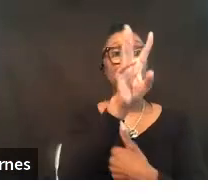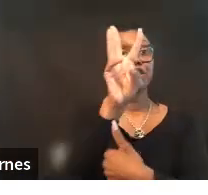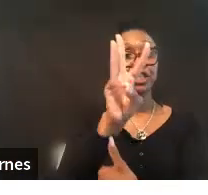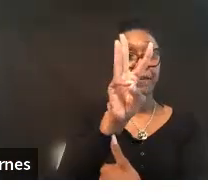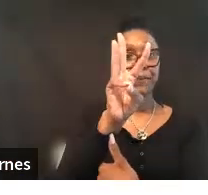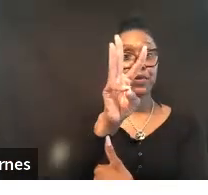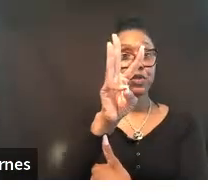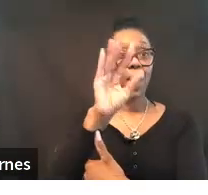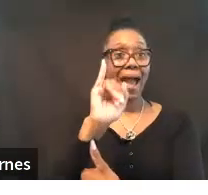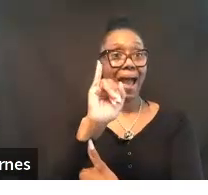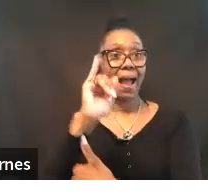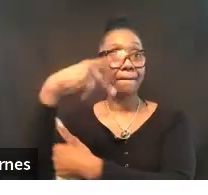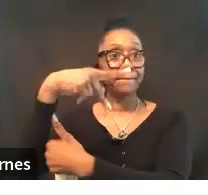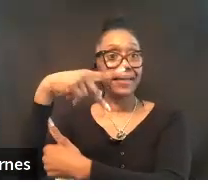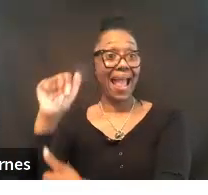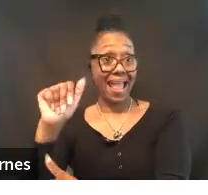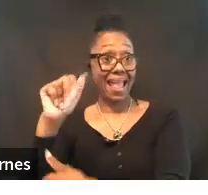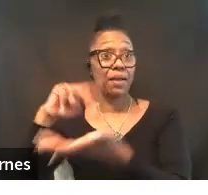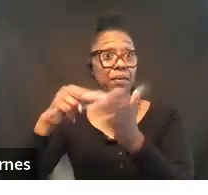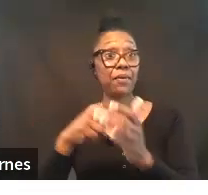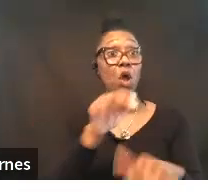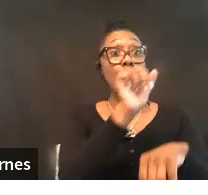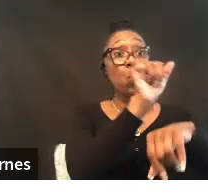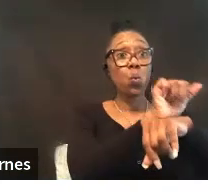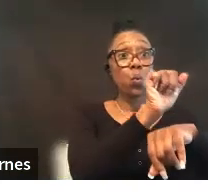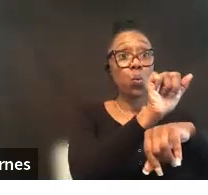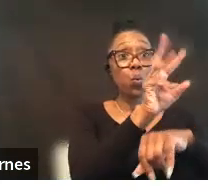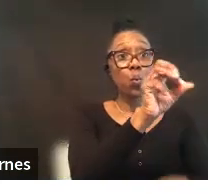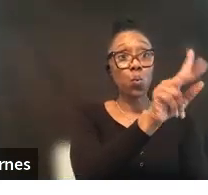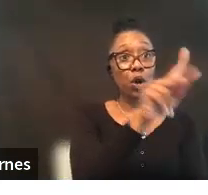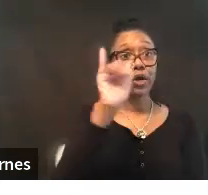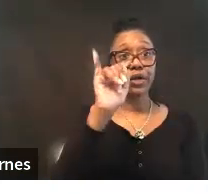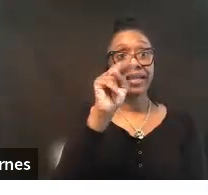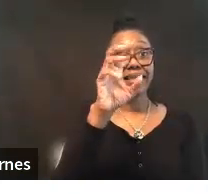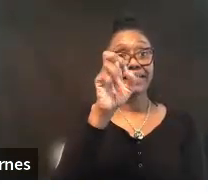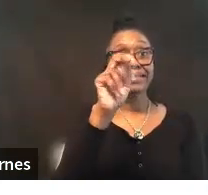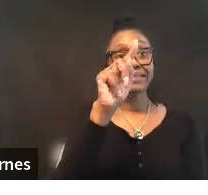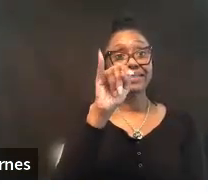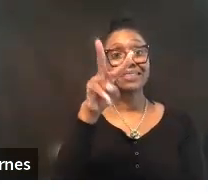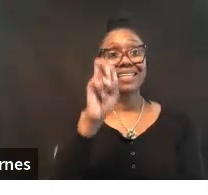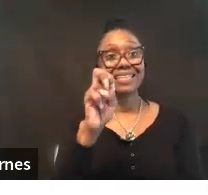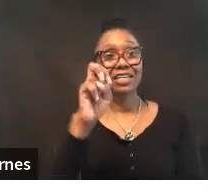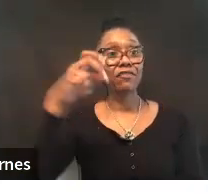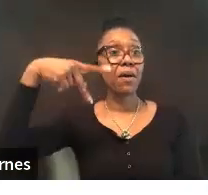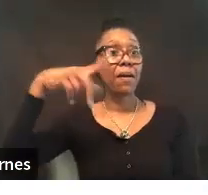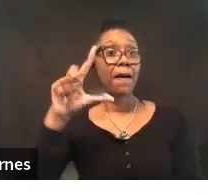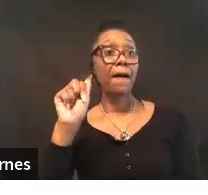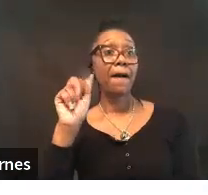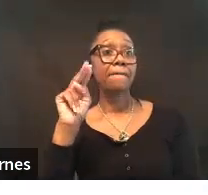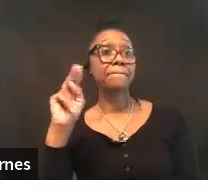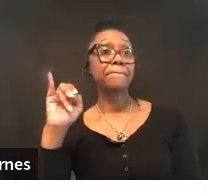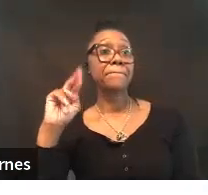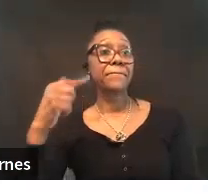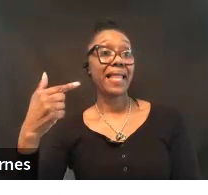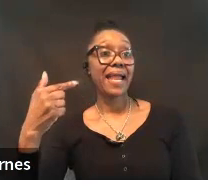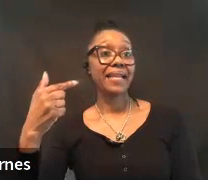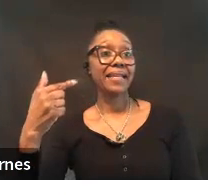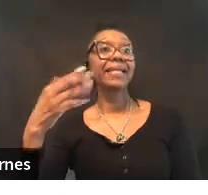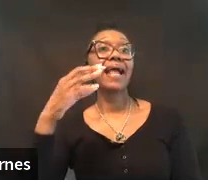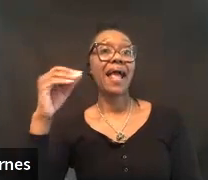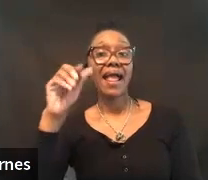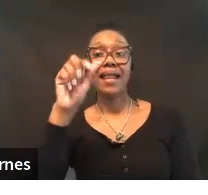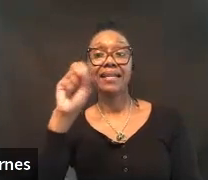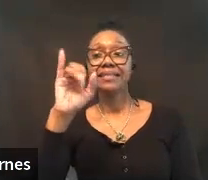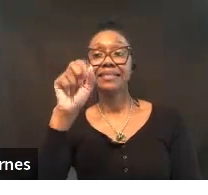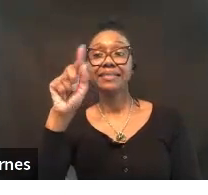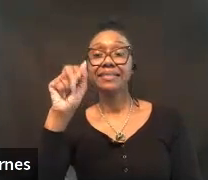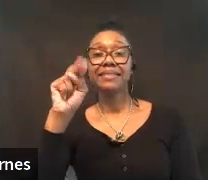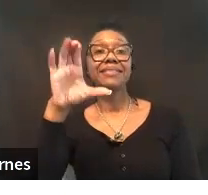Stands for work incentives, planning, and assistance. And what that is, is individualized employment focus.